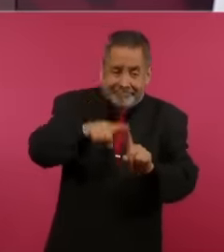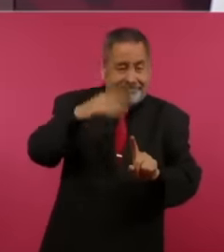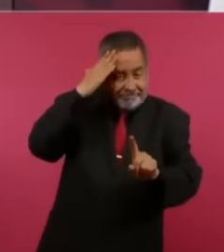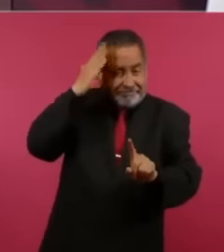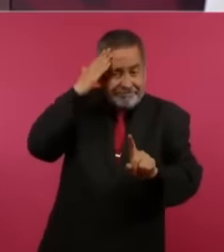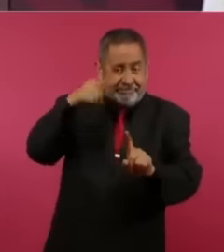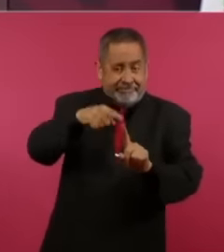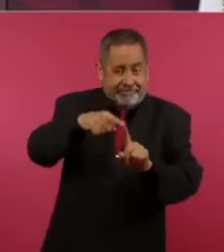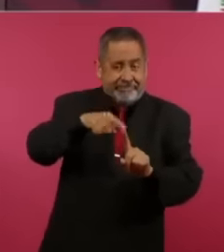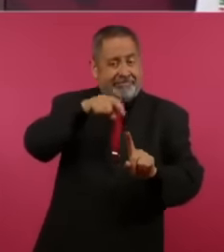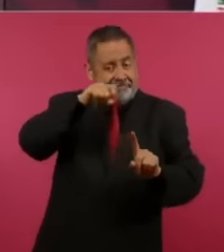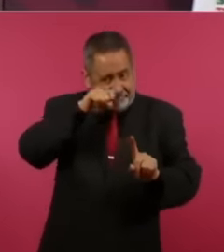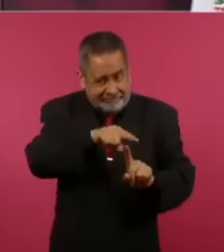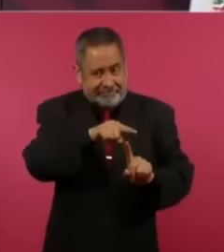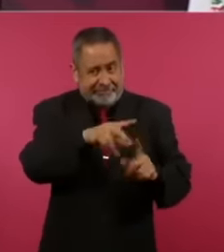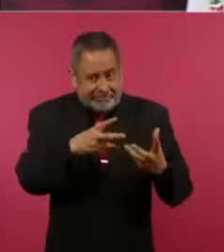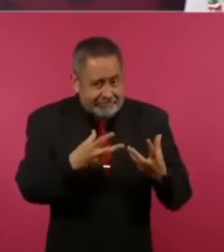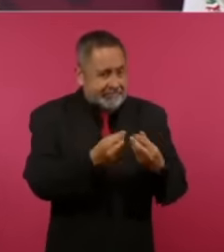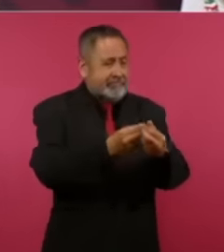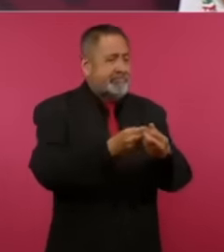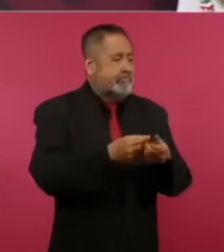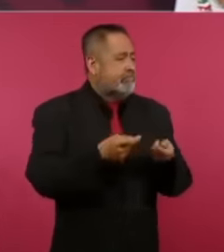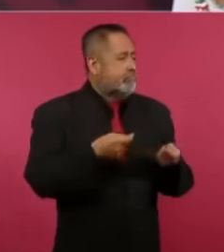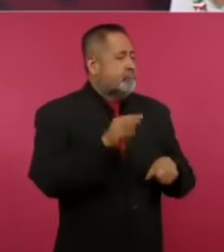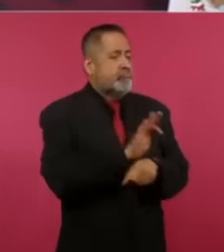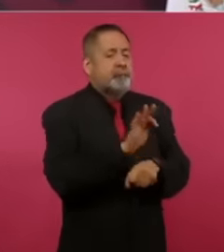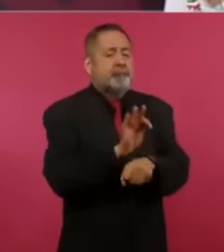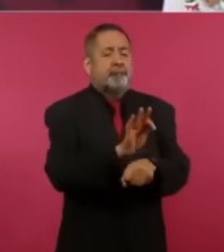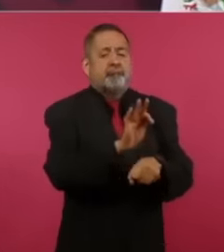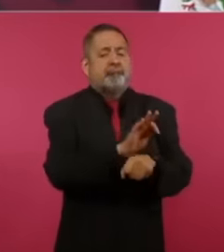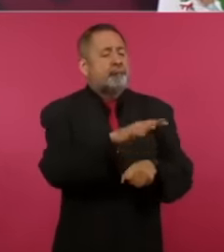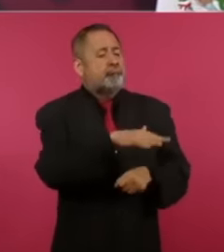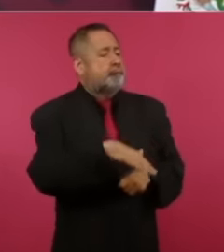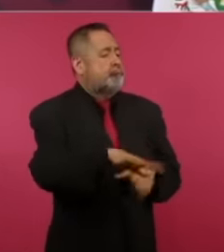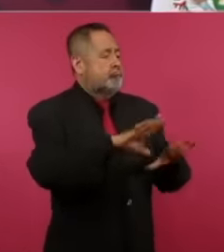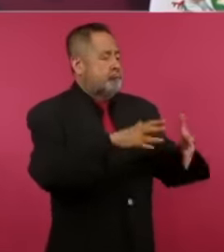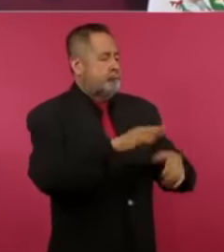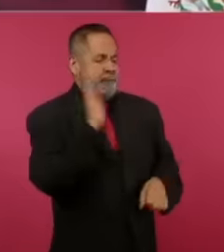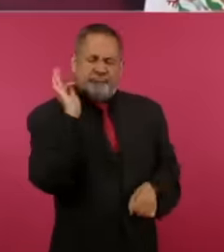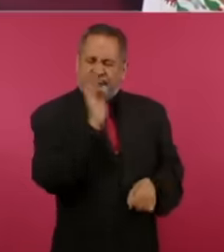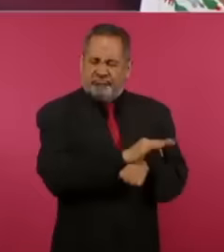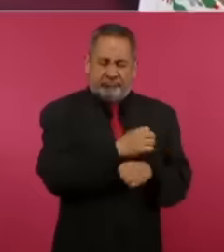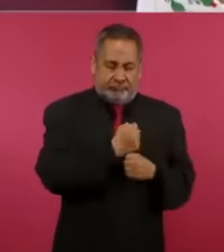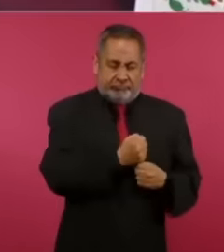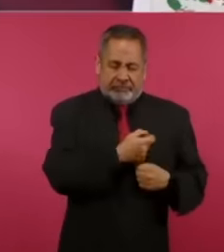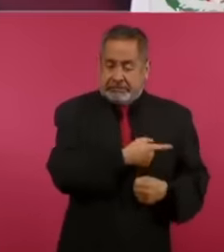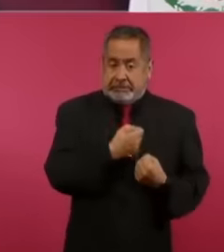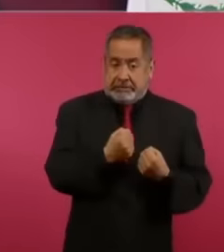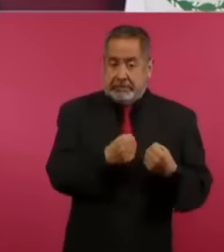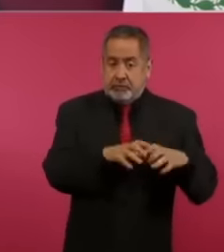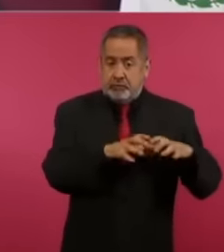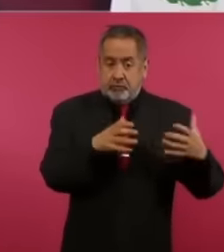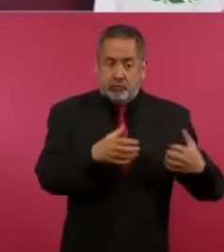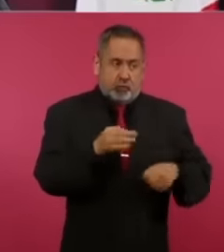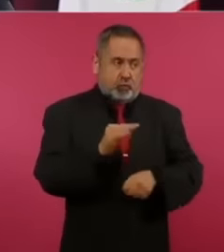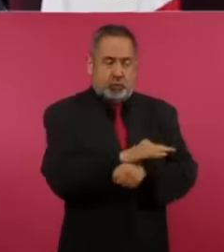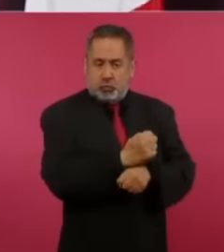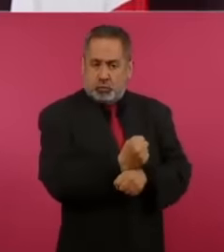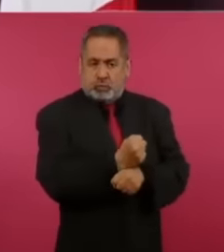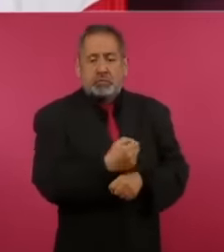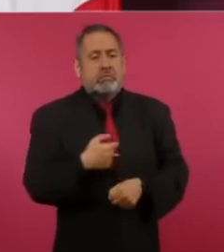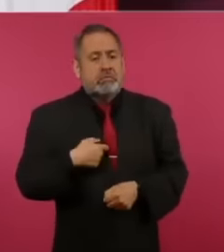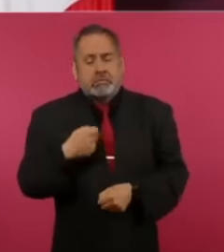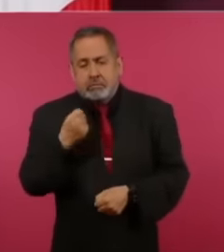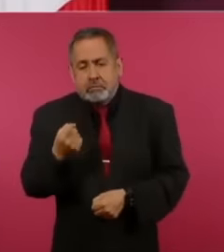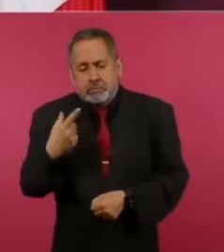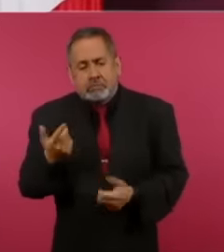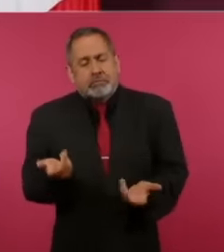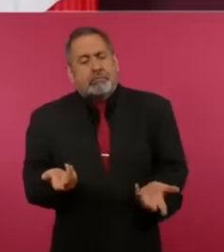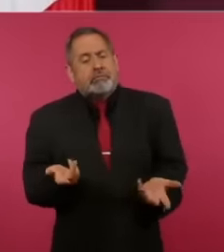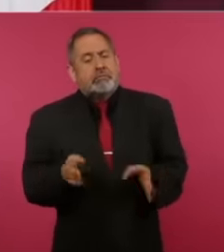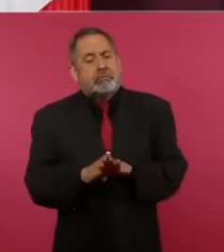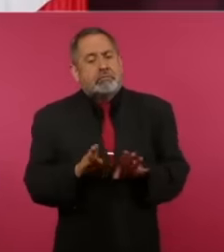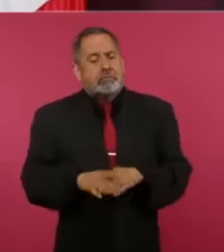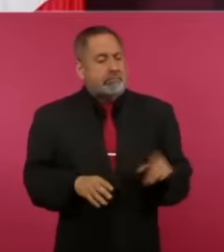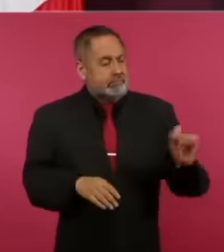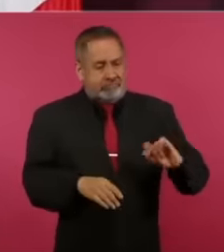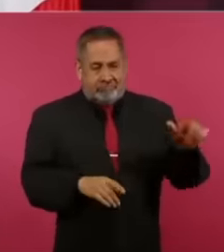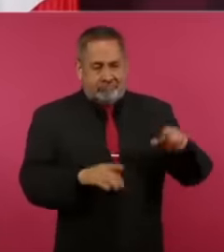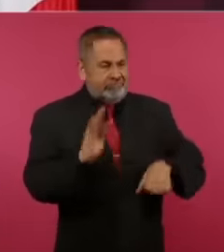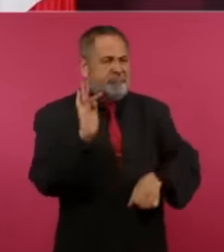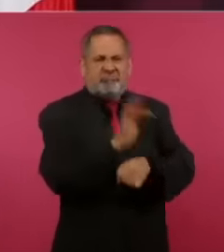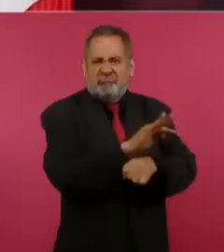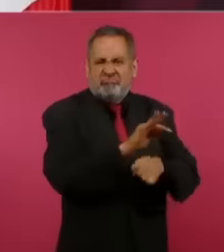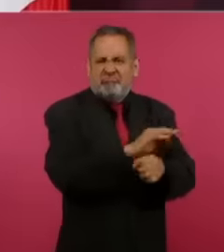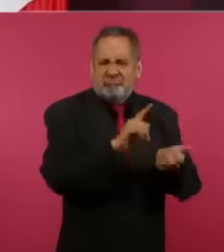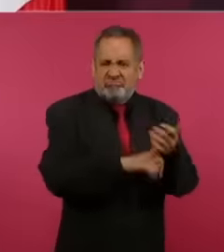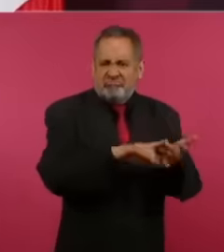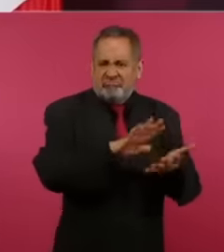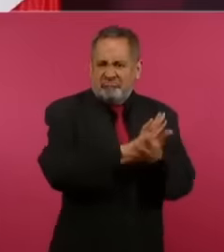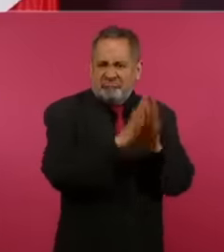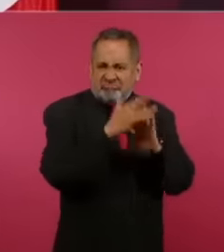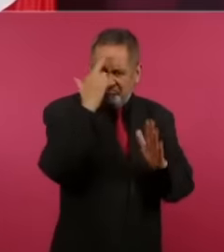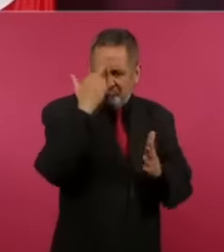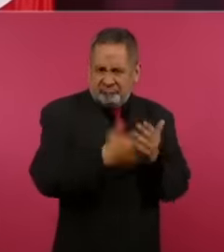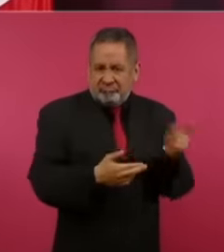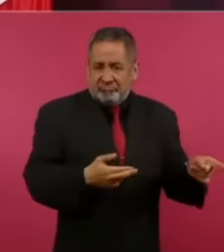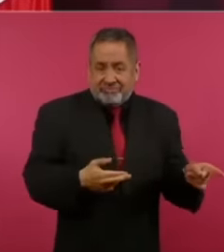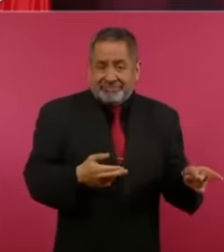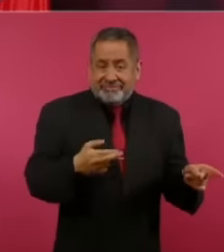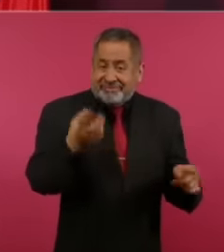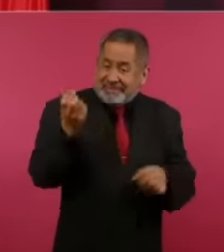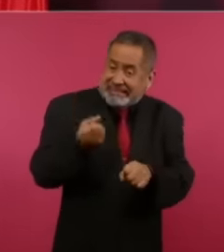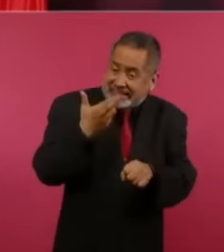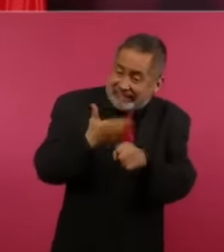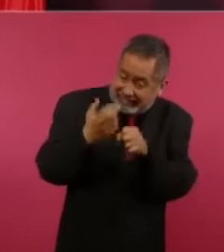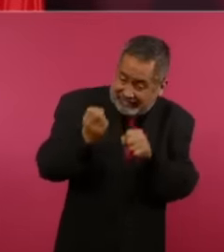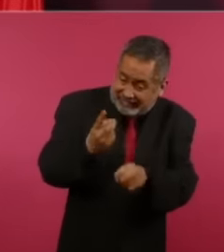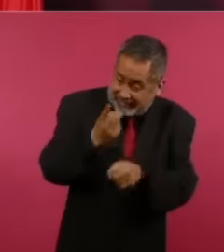He was the main protector of one of the most famous crime gangs that controlled